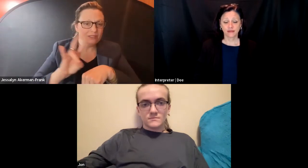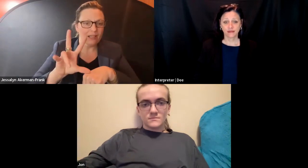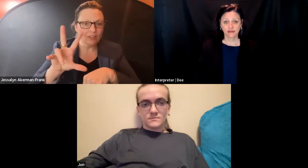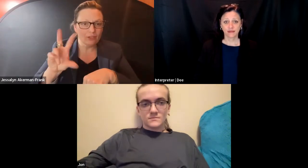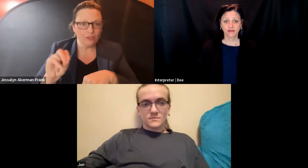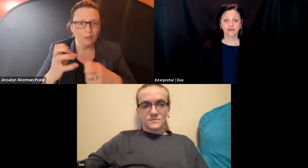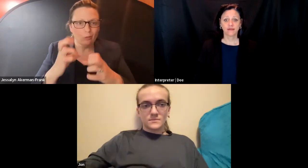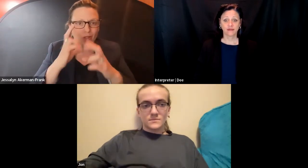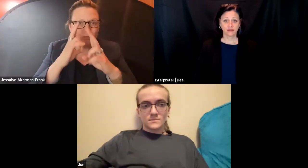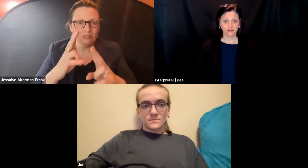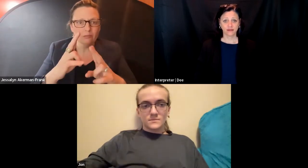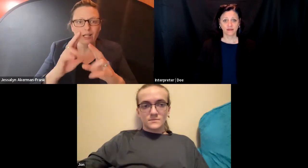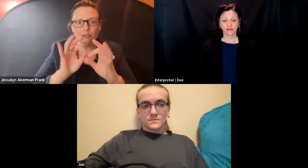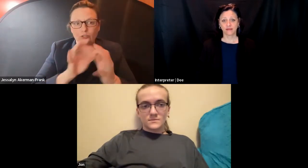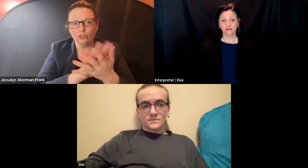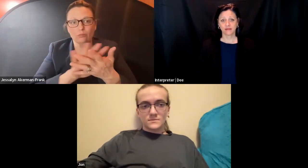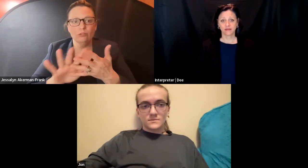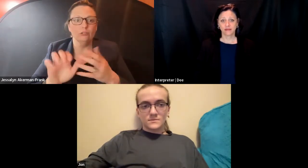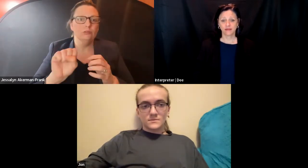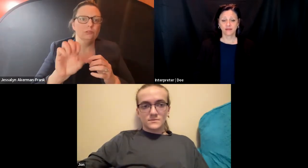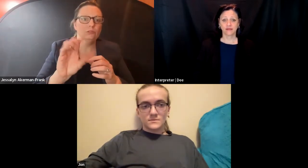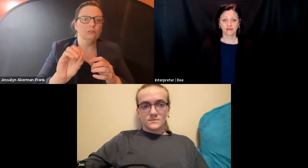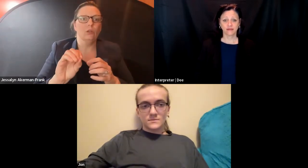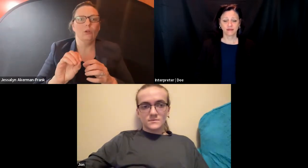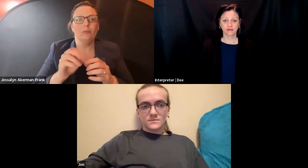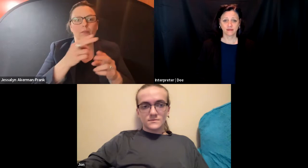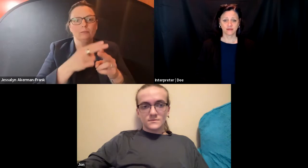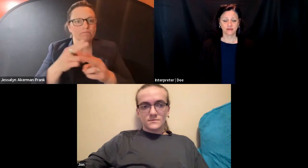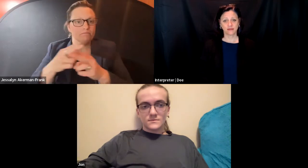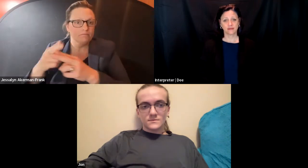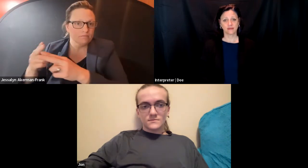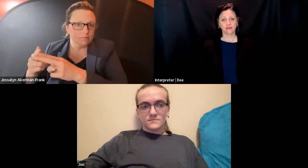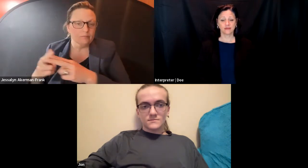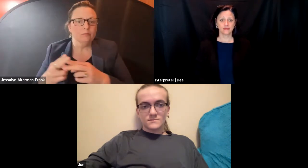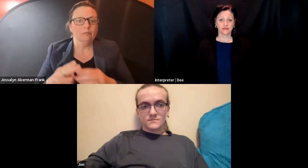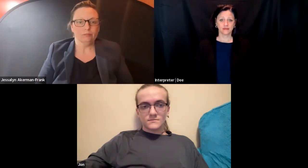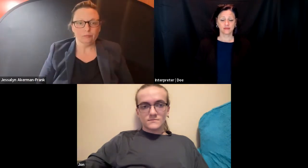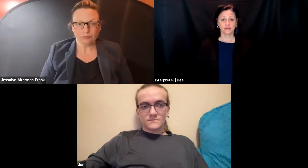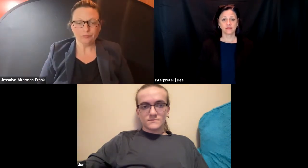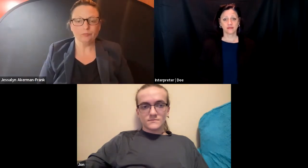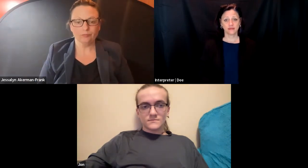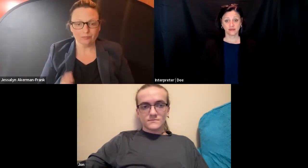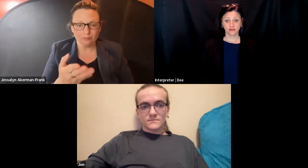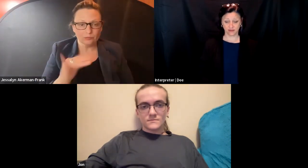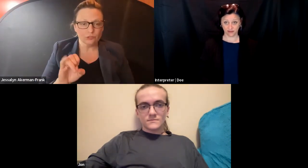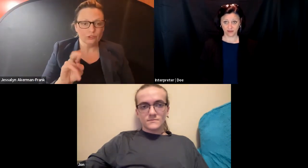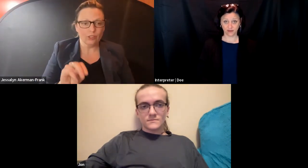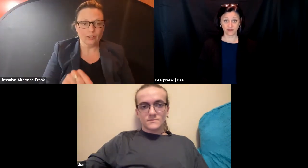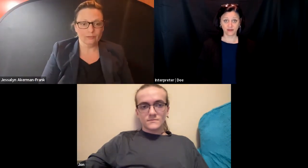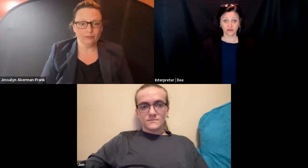I will turn off Kaitlyn's screen and turn on Jon.